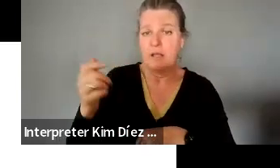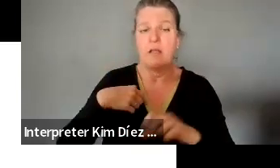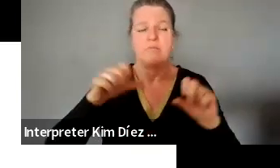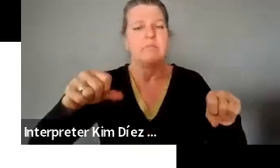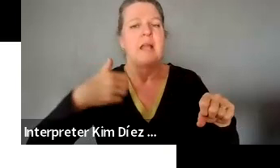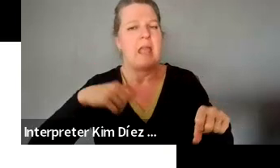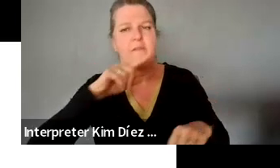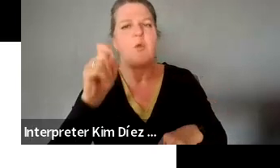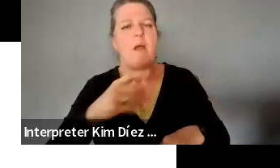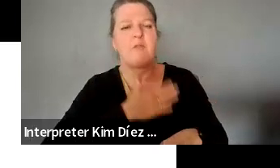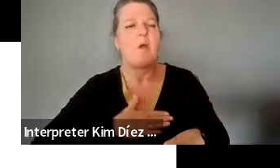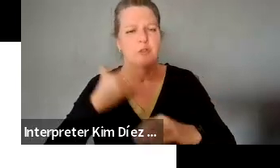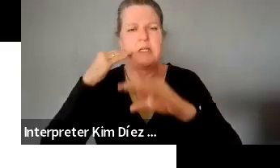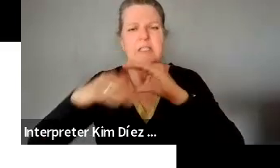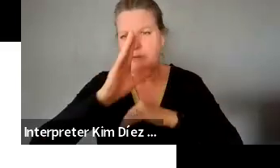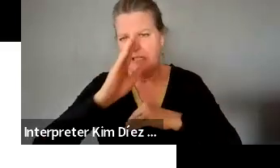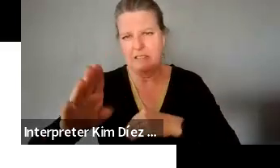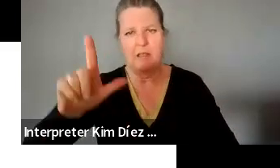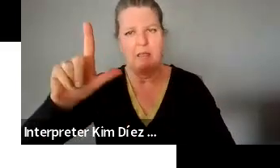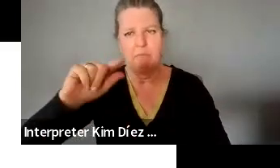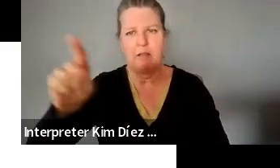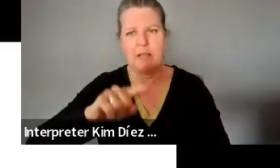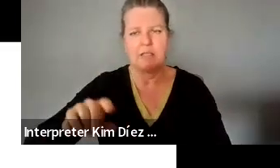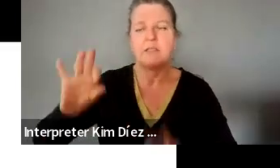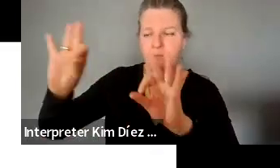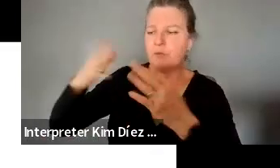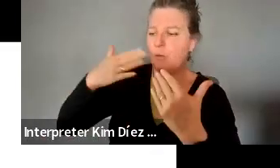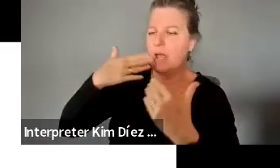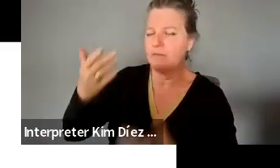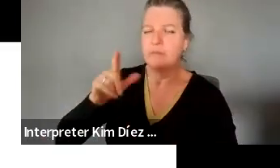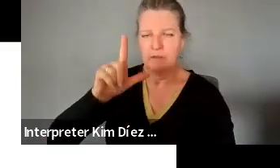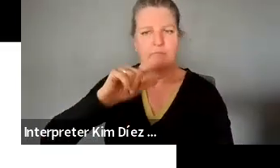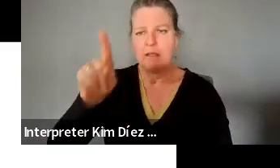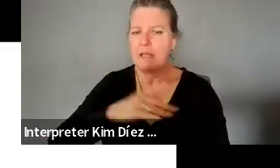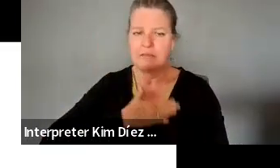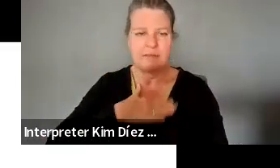please email Liz directly. [Liz] Okay, yeah. - [Guest] Okay, thank you. [Una] Yeah, and she'd be happy to help you.